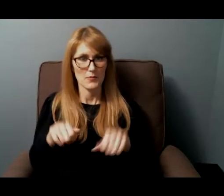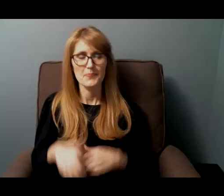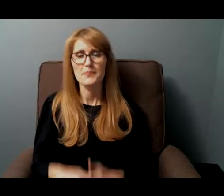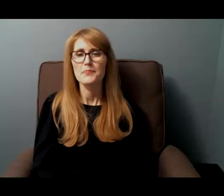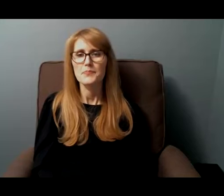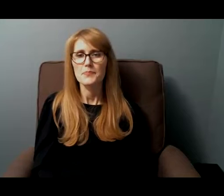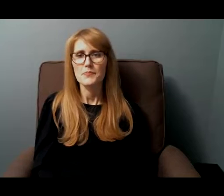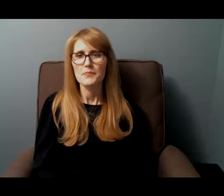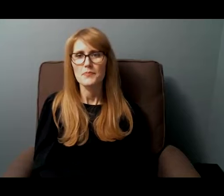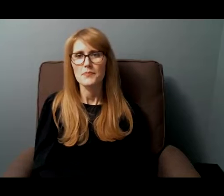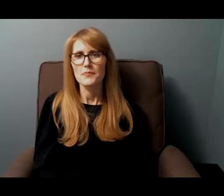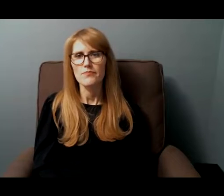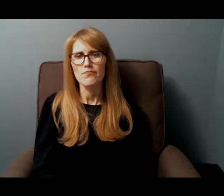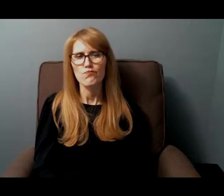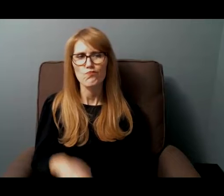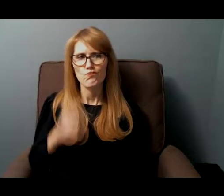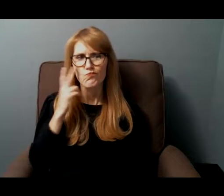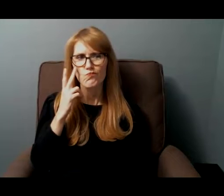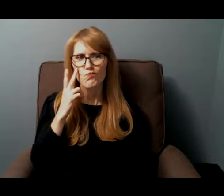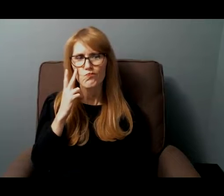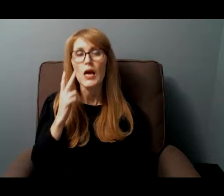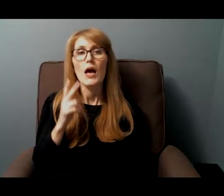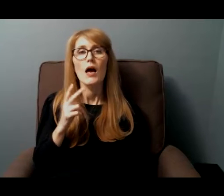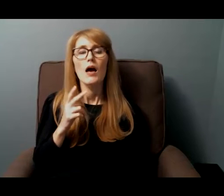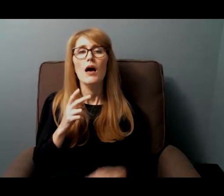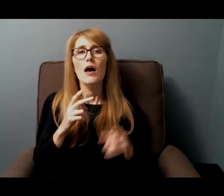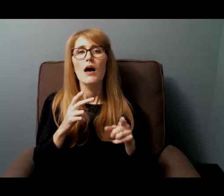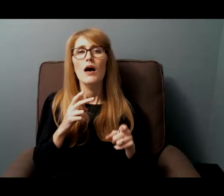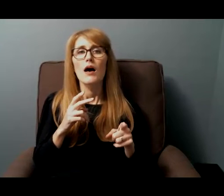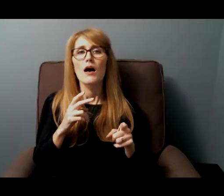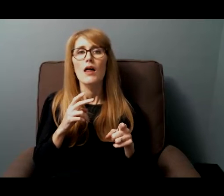Is there anything else? Let me see. I guess the only thing I would say about NESE before we move